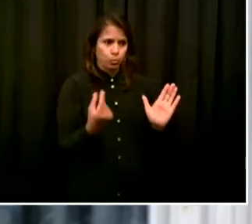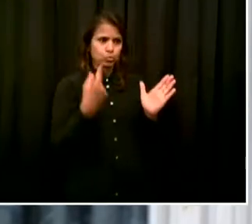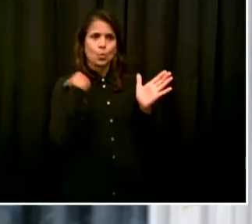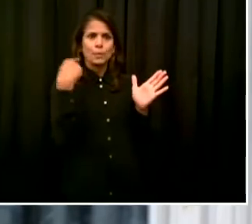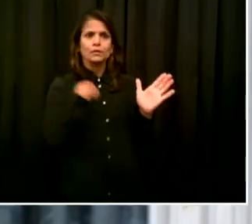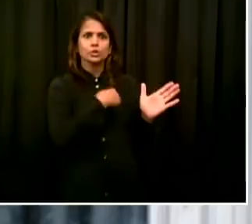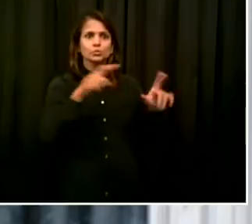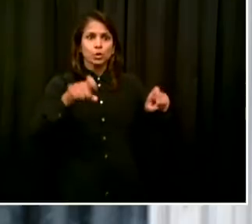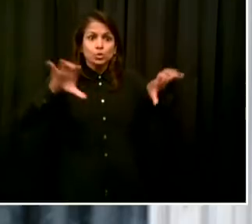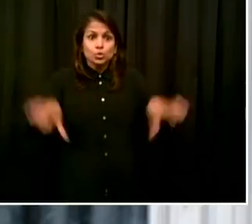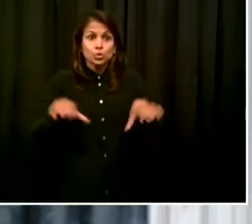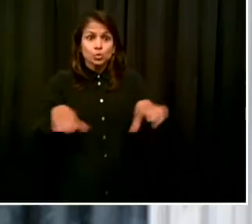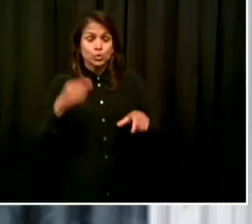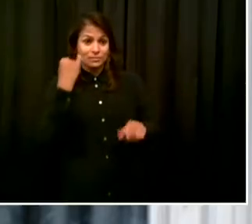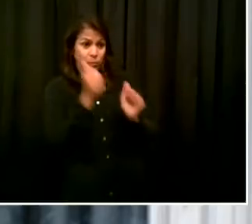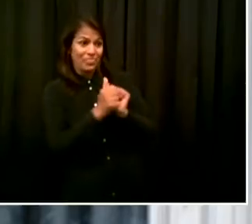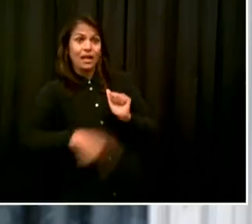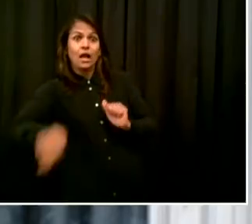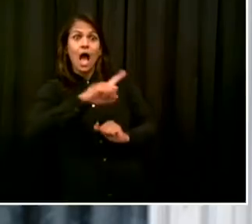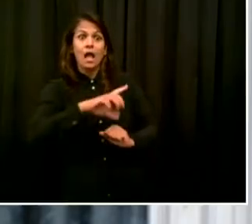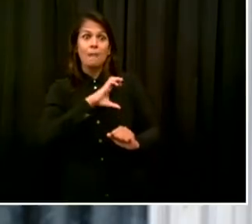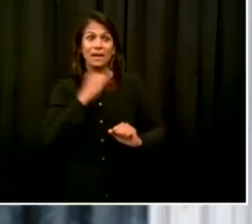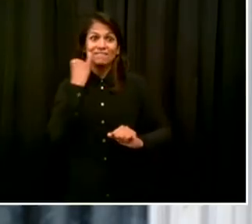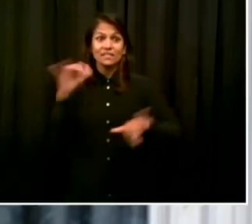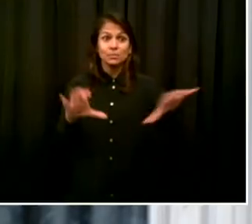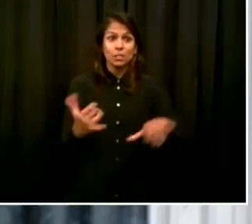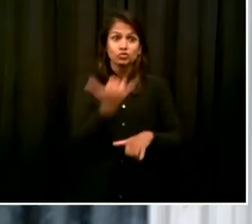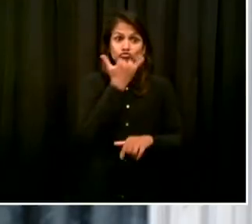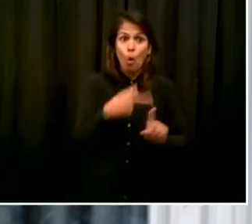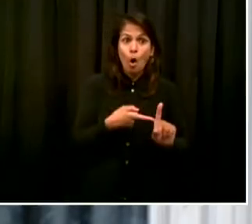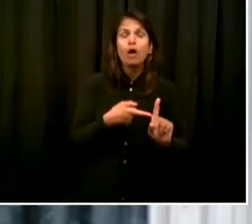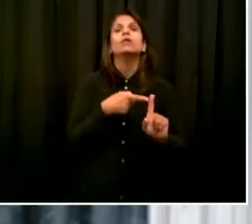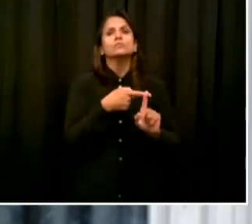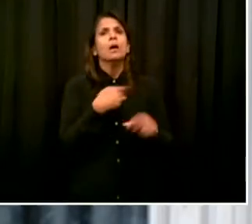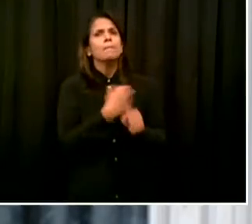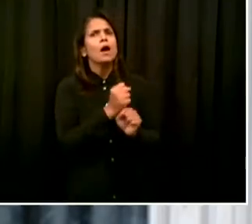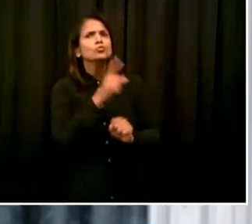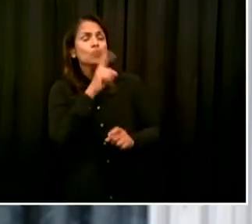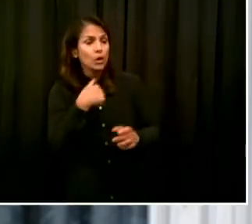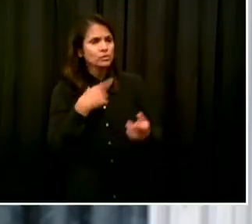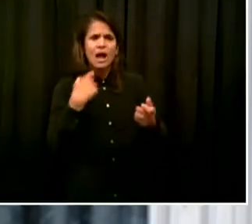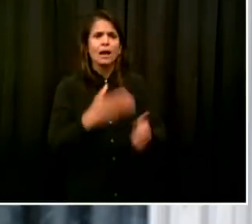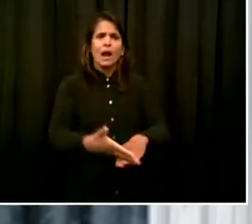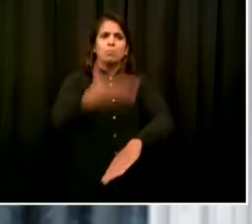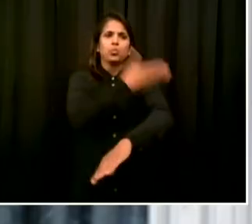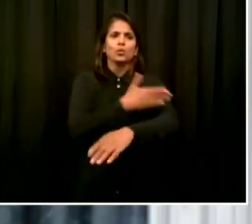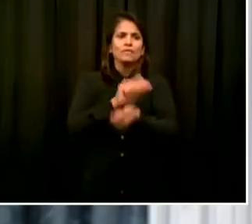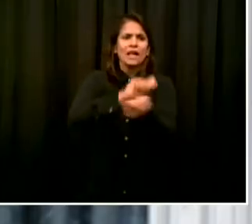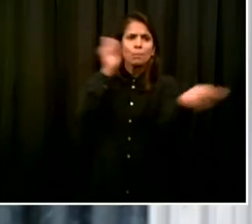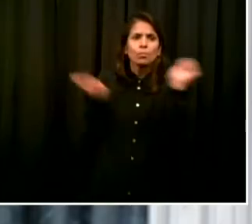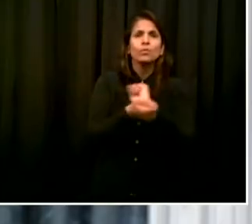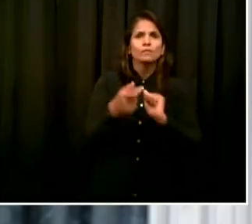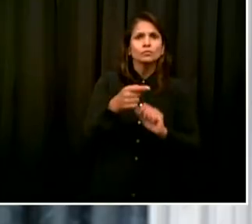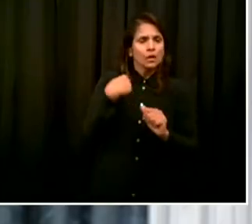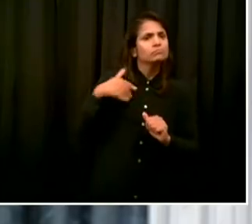WHEN AN OFFICER AND AGAIN, I HAVE TO SAY WE TKAL A LOT ABOUT